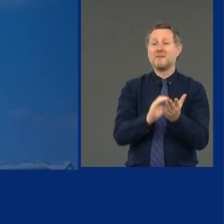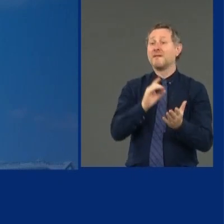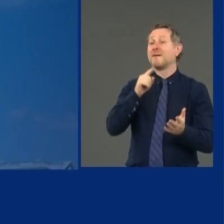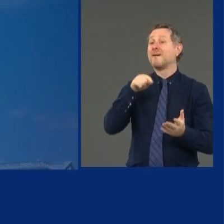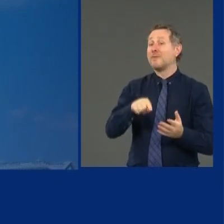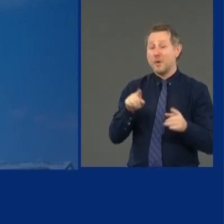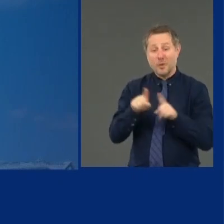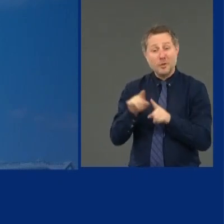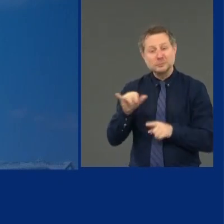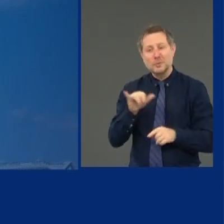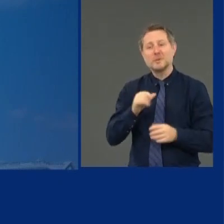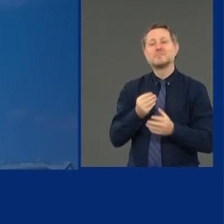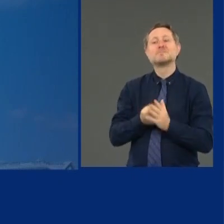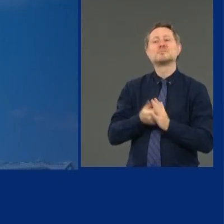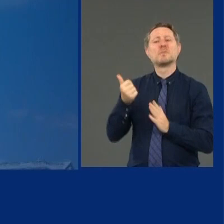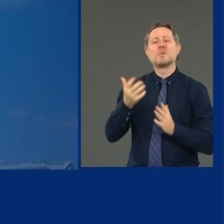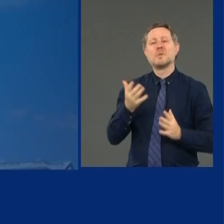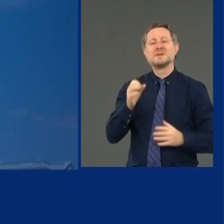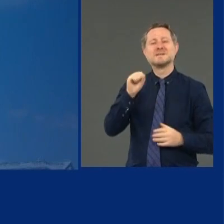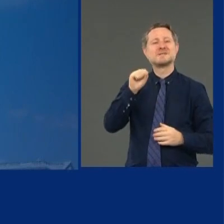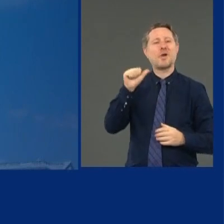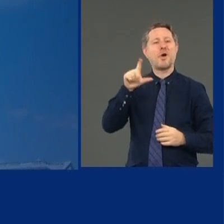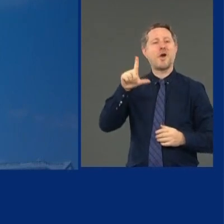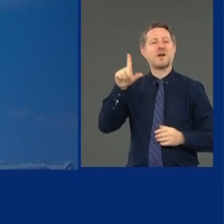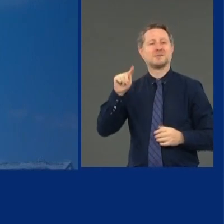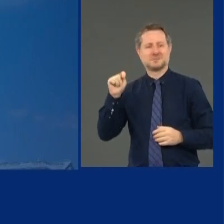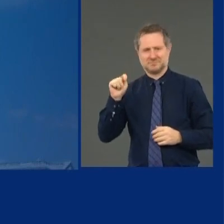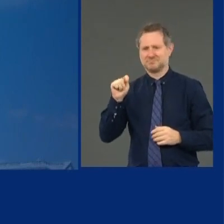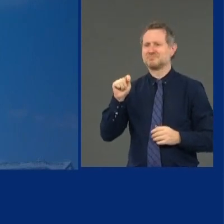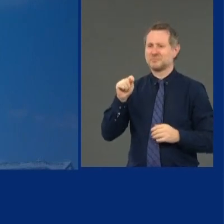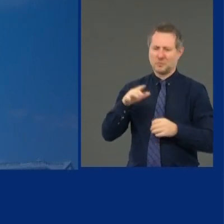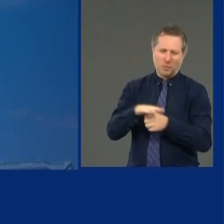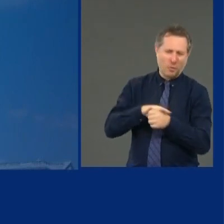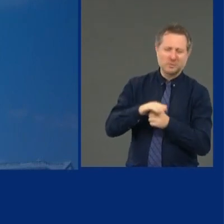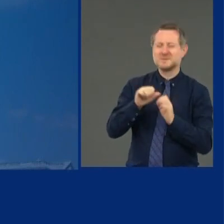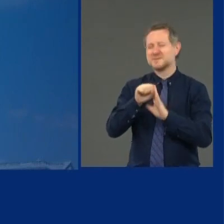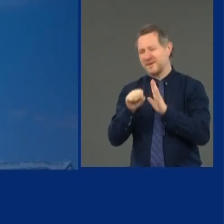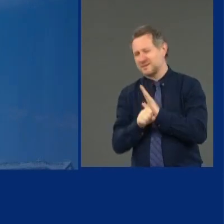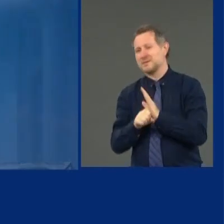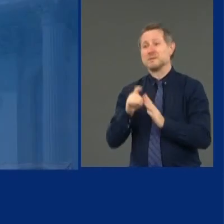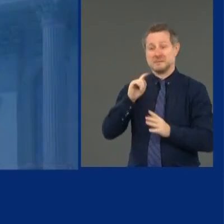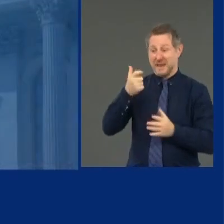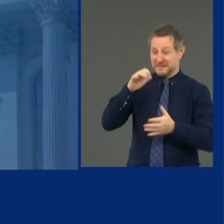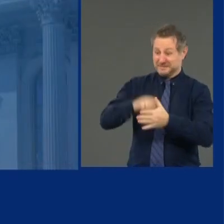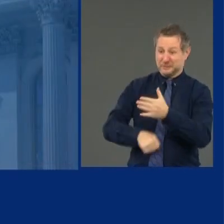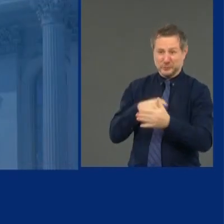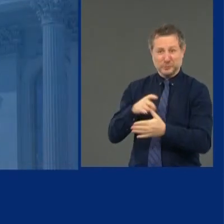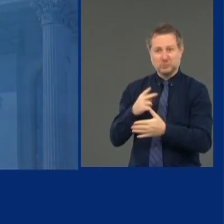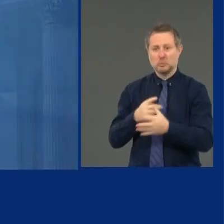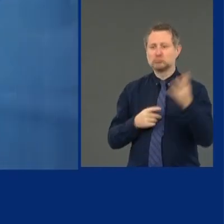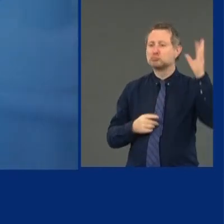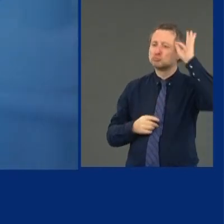THIS TESTING/TRACING ENTERPRISE.